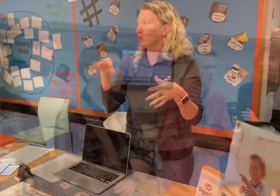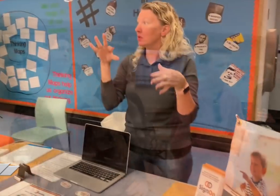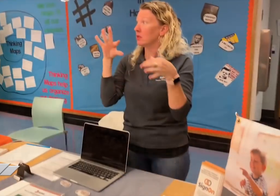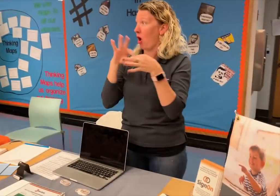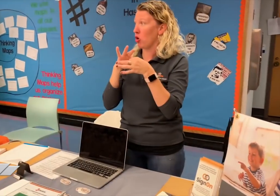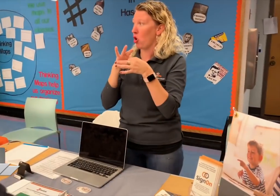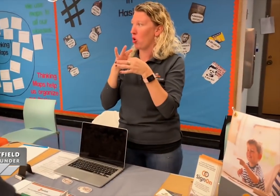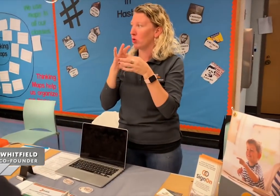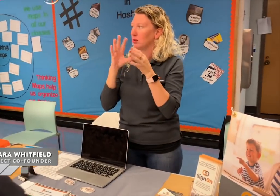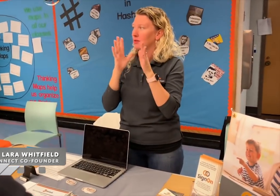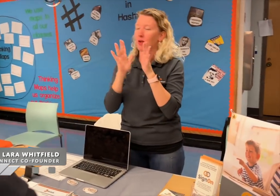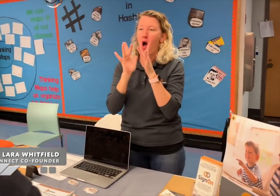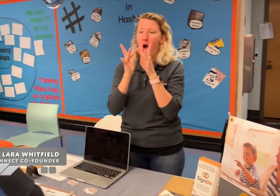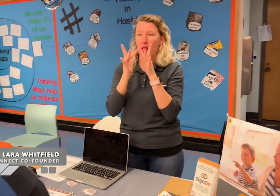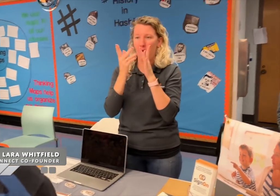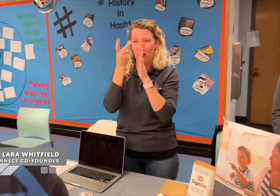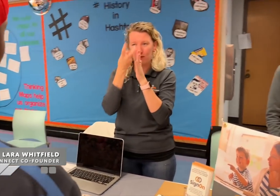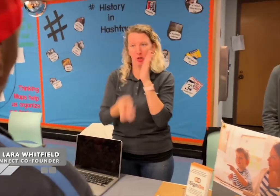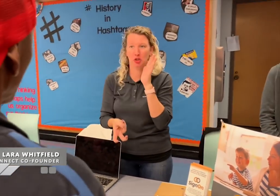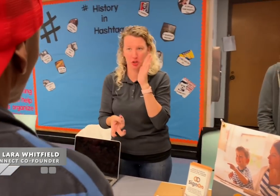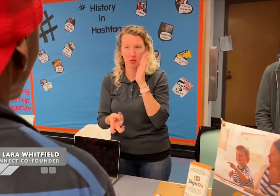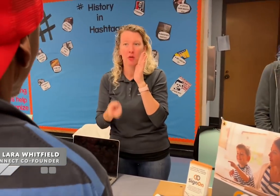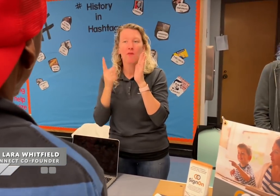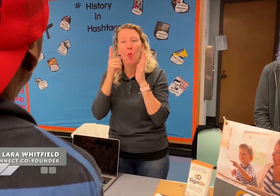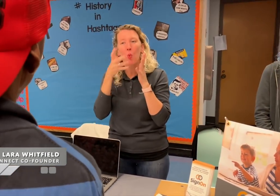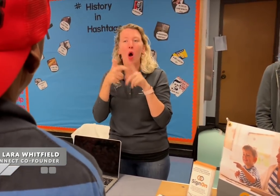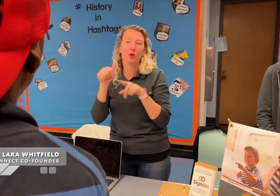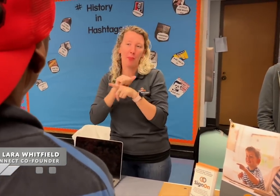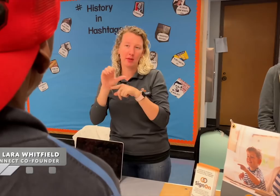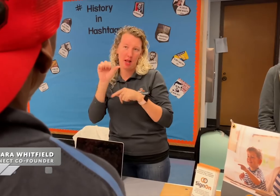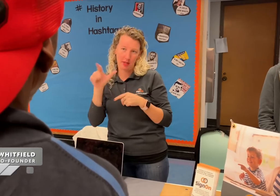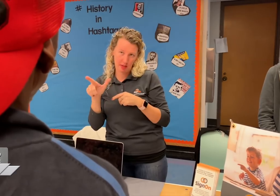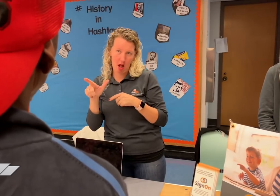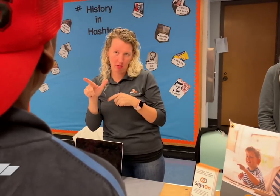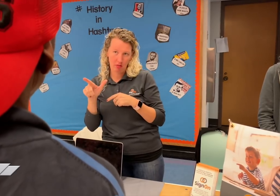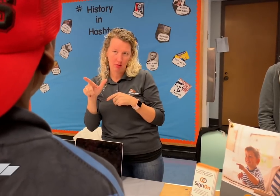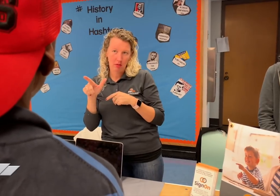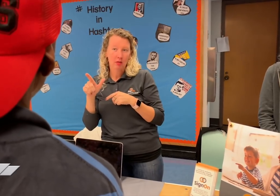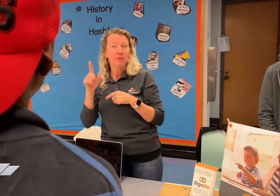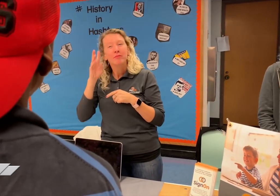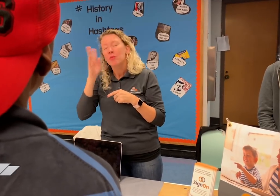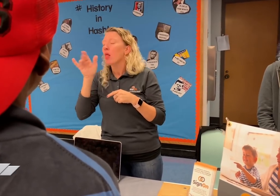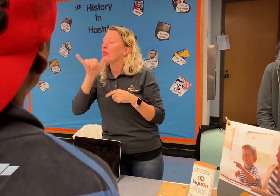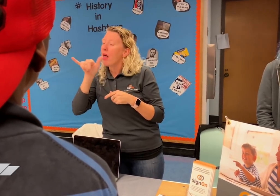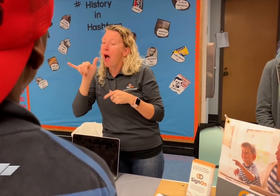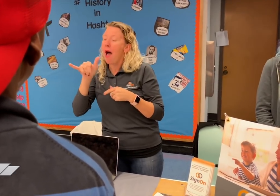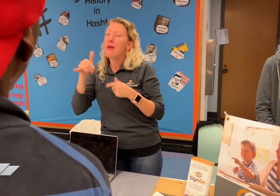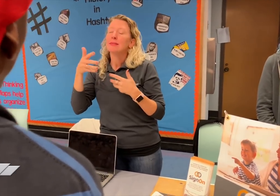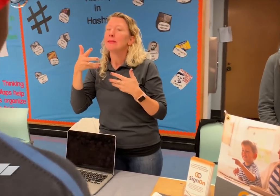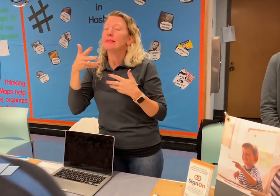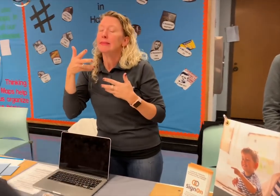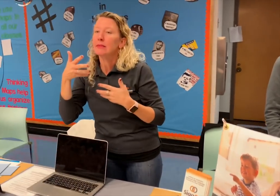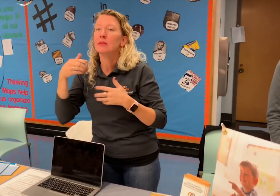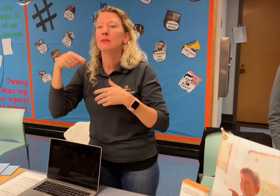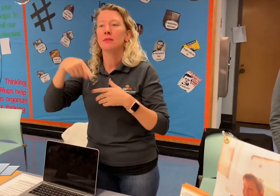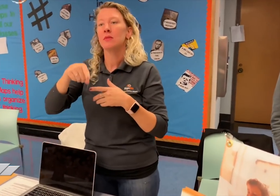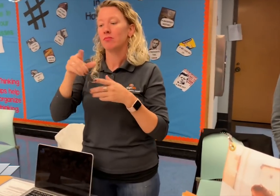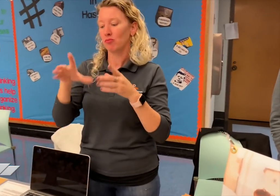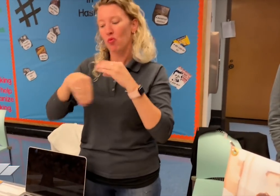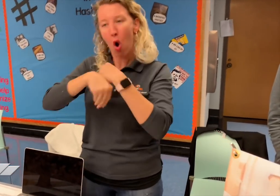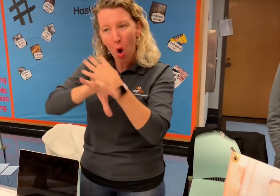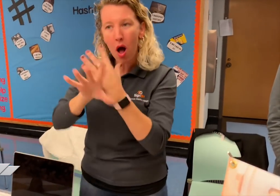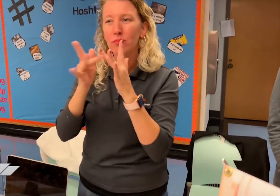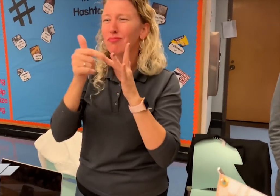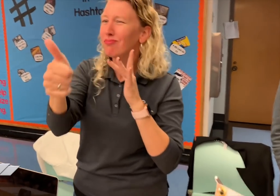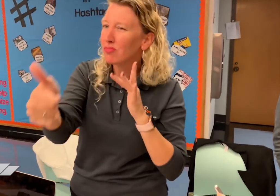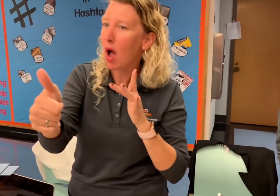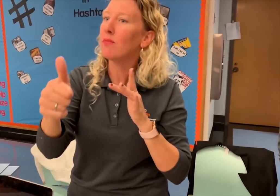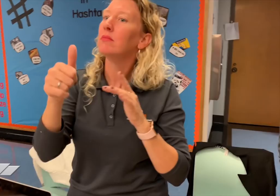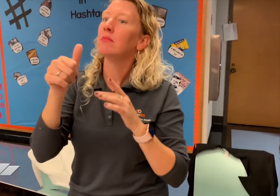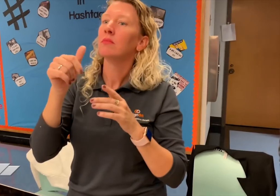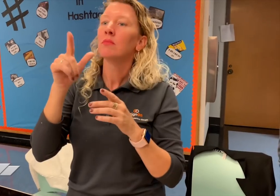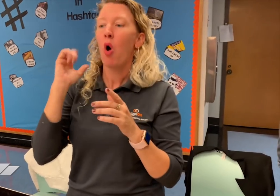SignOn Connect is for those who want to be immersed in ASL.